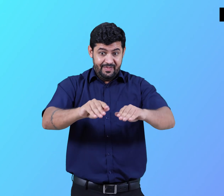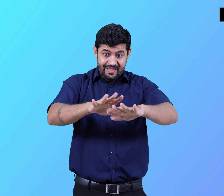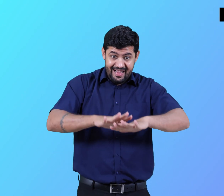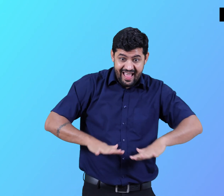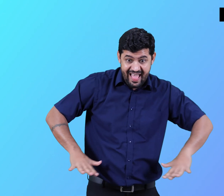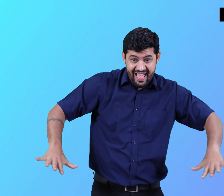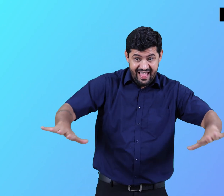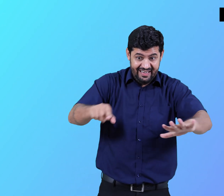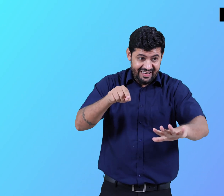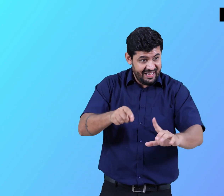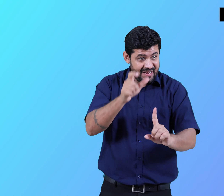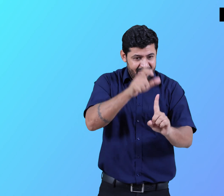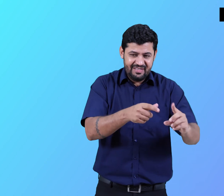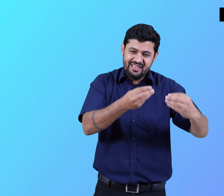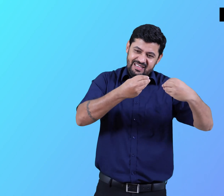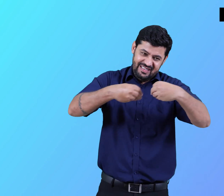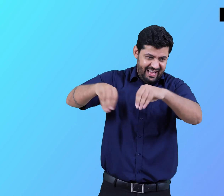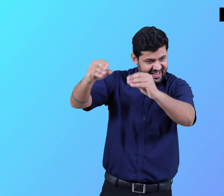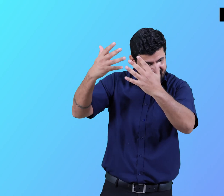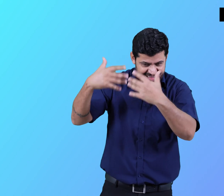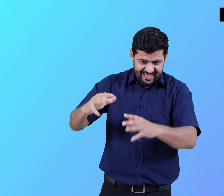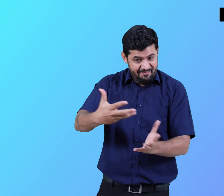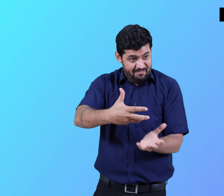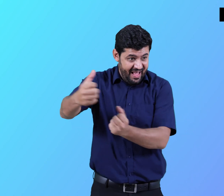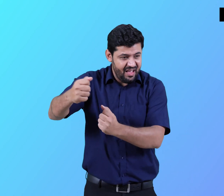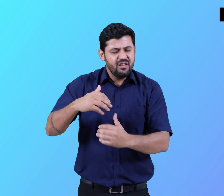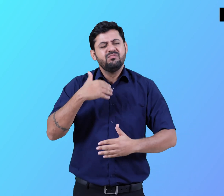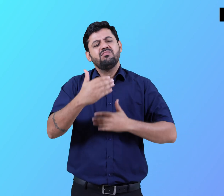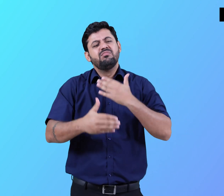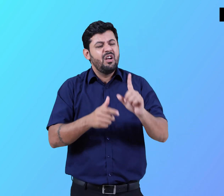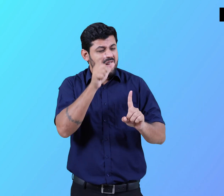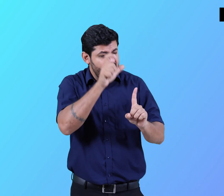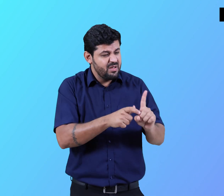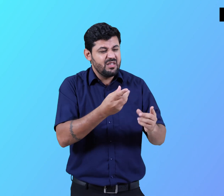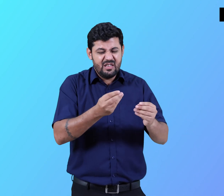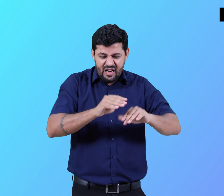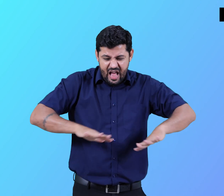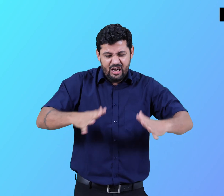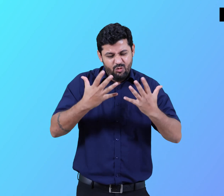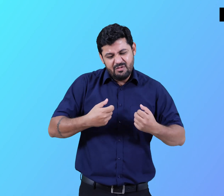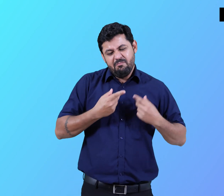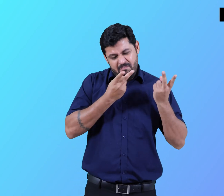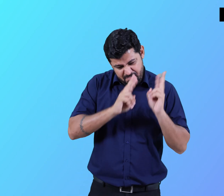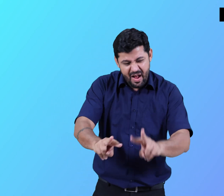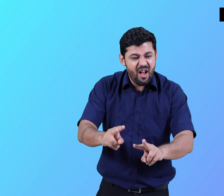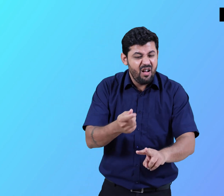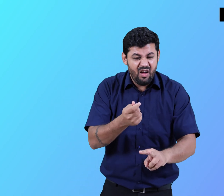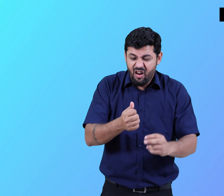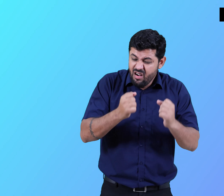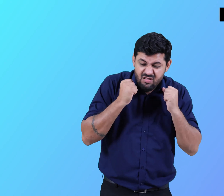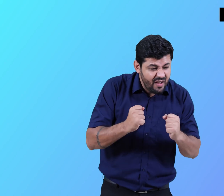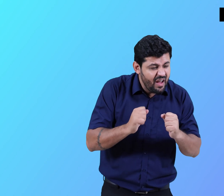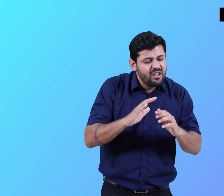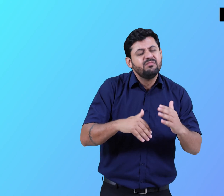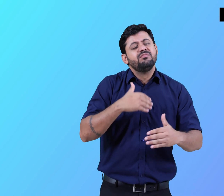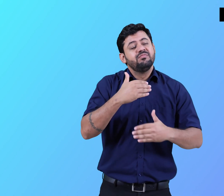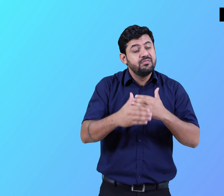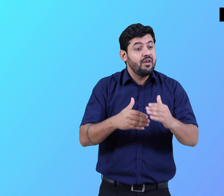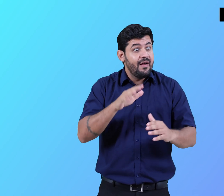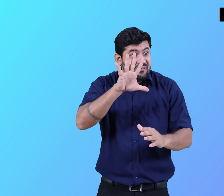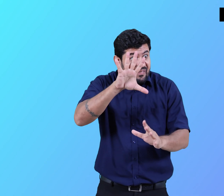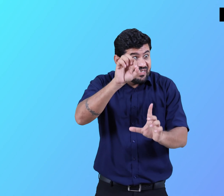But if this first owner cannot find enough money to buy the land back, it will stay in the hands of the one who bought it until the year of Jubilee.